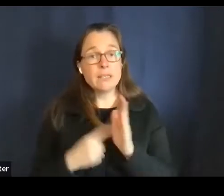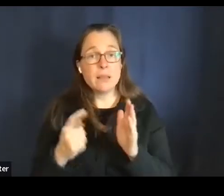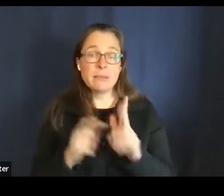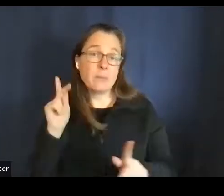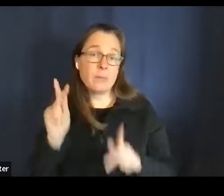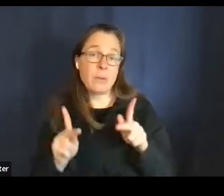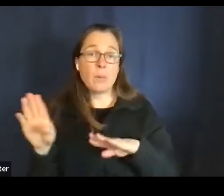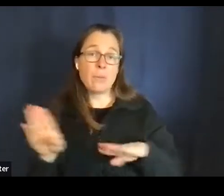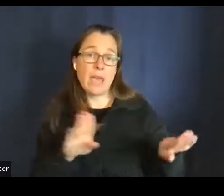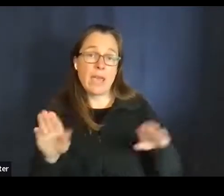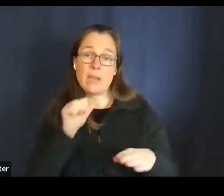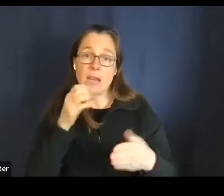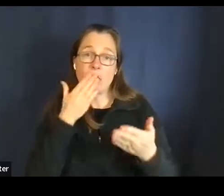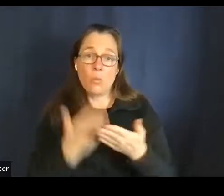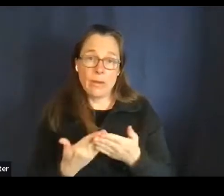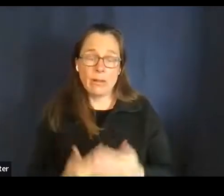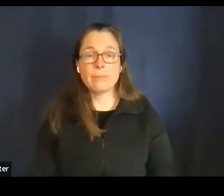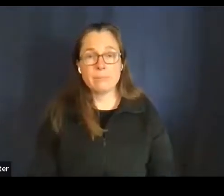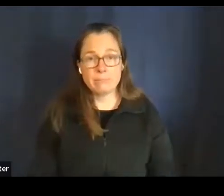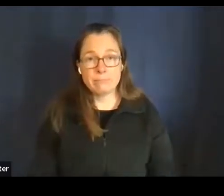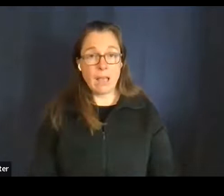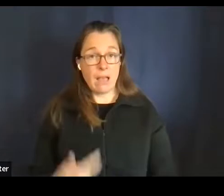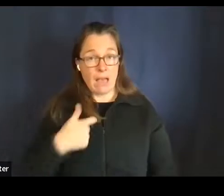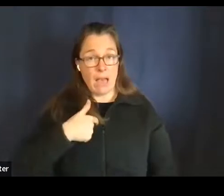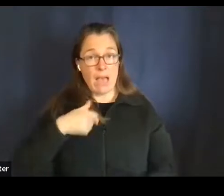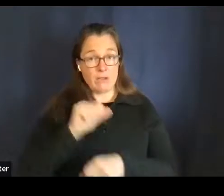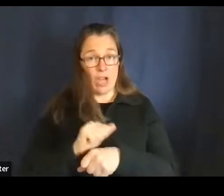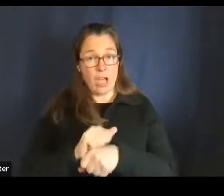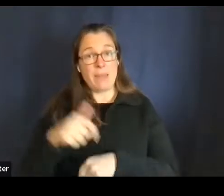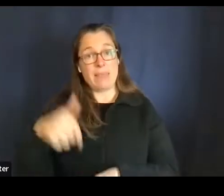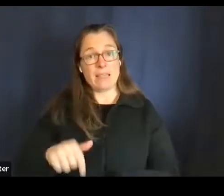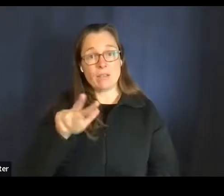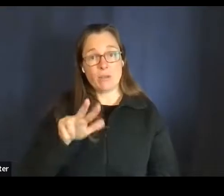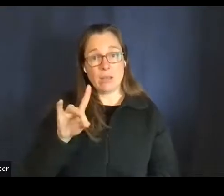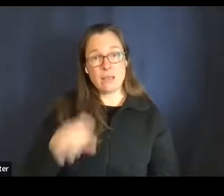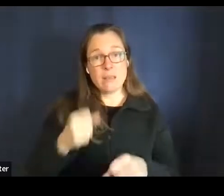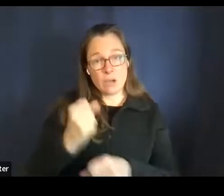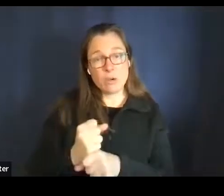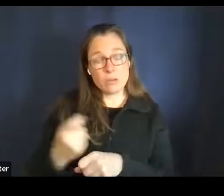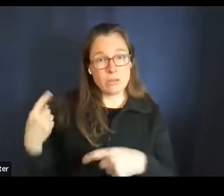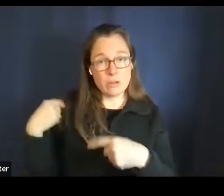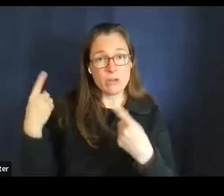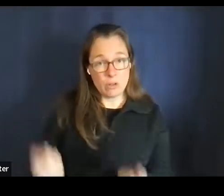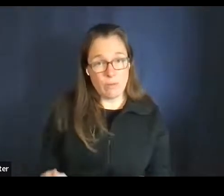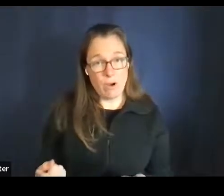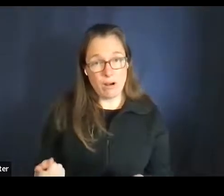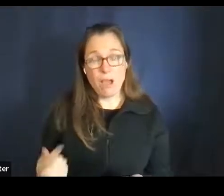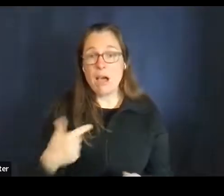But I've been doing this for 38 years and have done it in every level of government in Oregon.